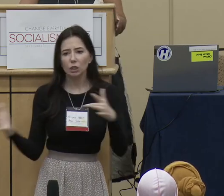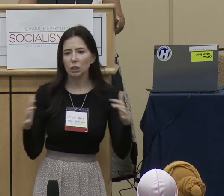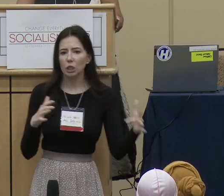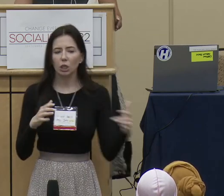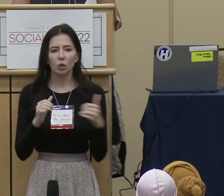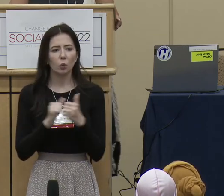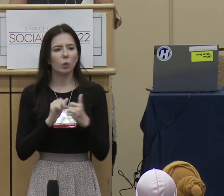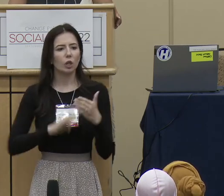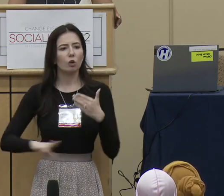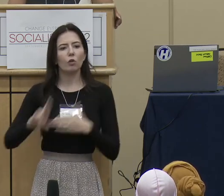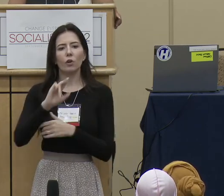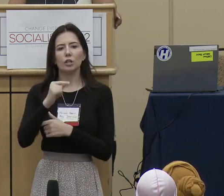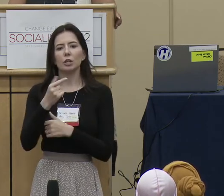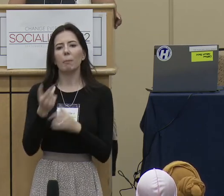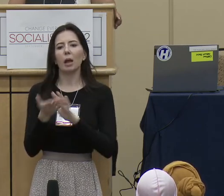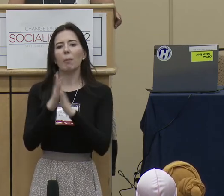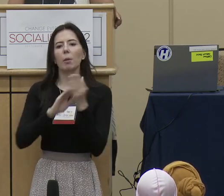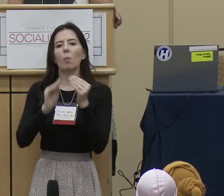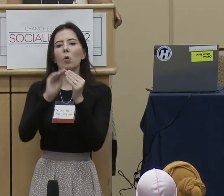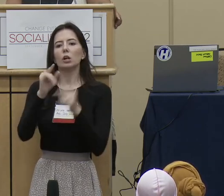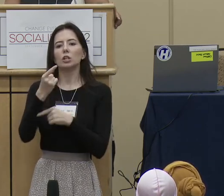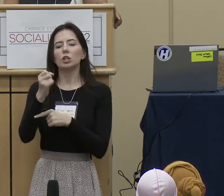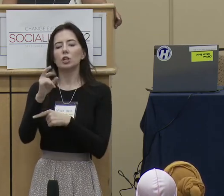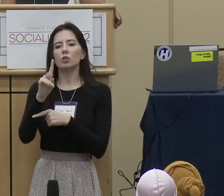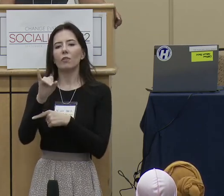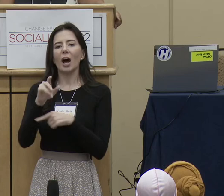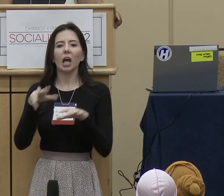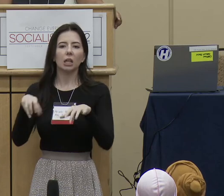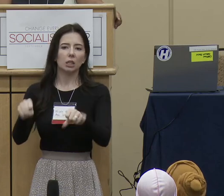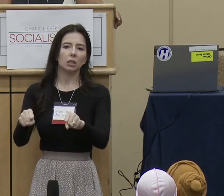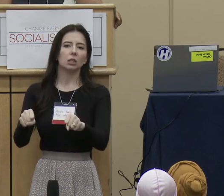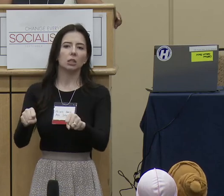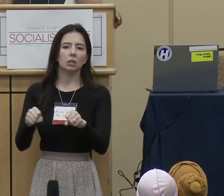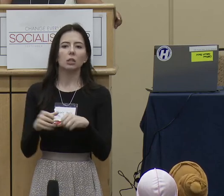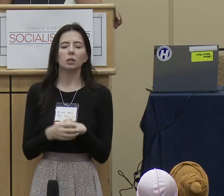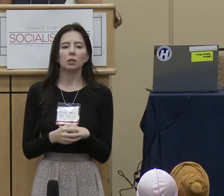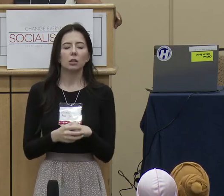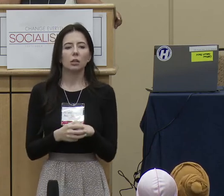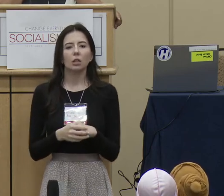real fight over resources as universities gentrify and so forth. The other project is working